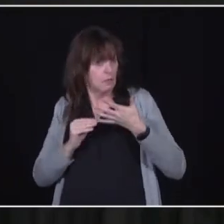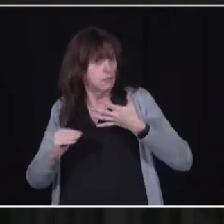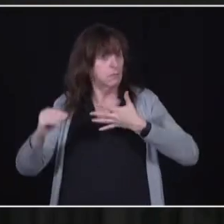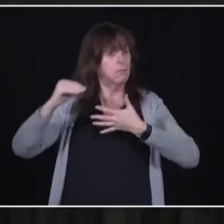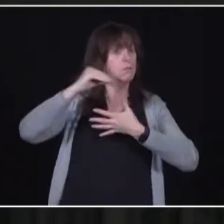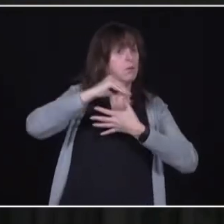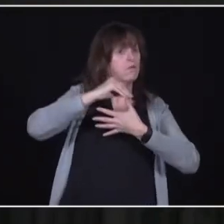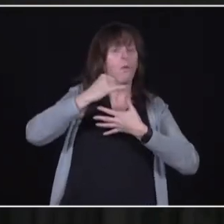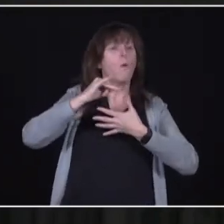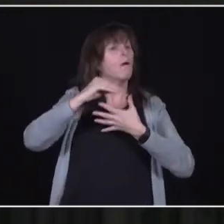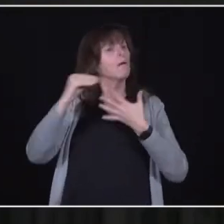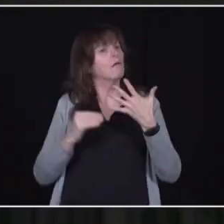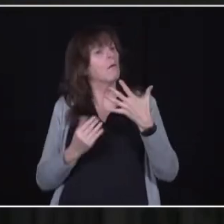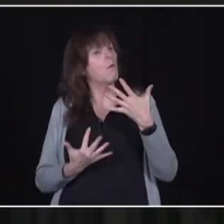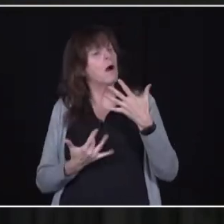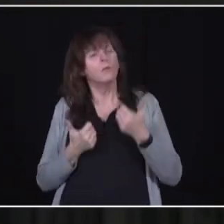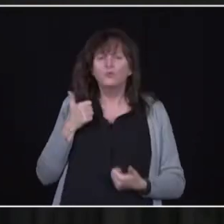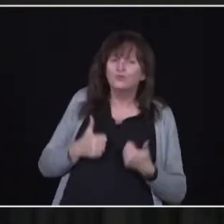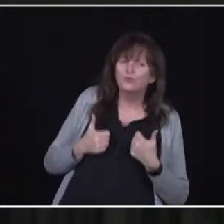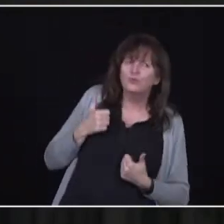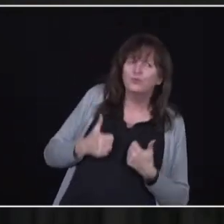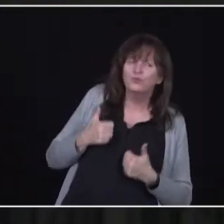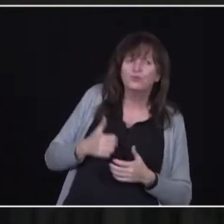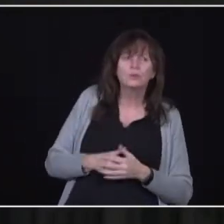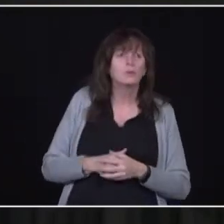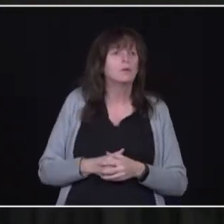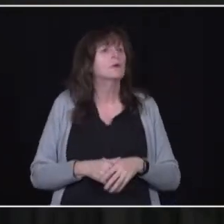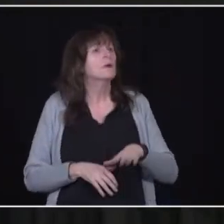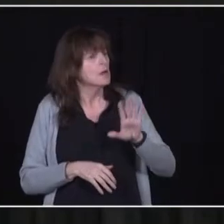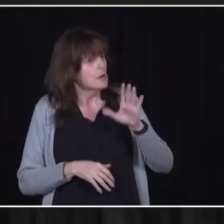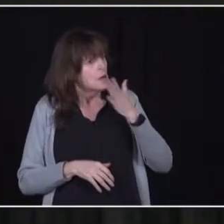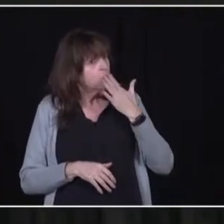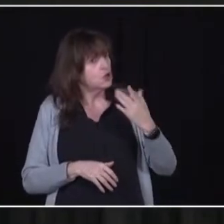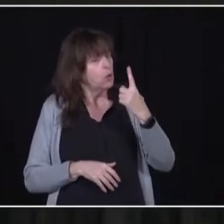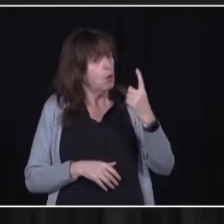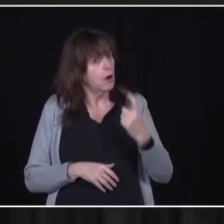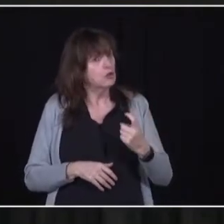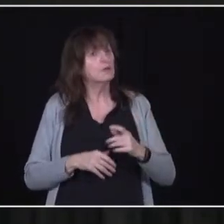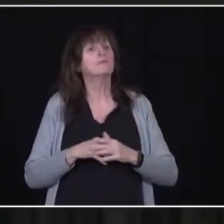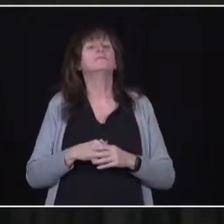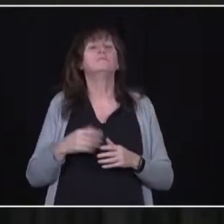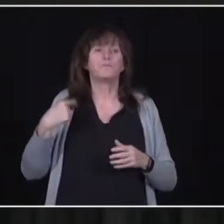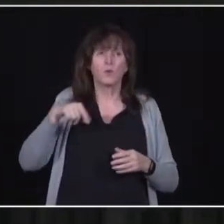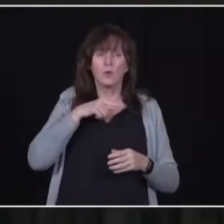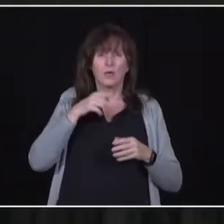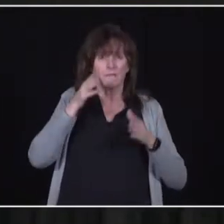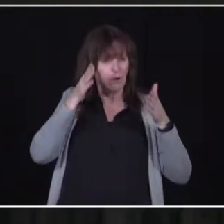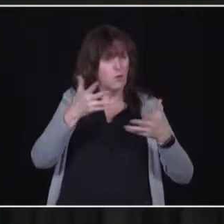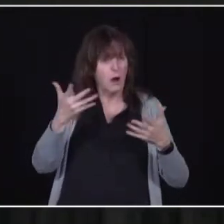Will they move up the Q or do they have to wait? Good question, Graham, and we are